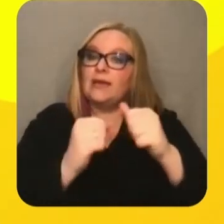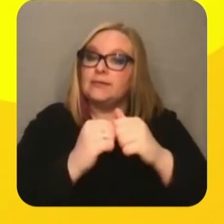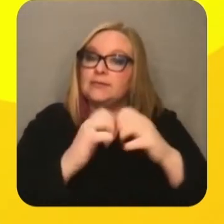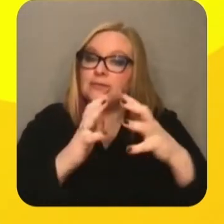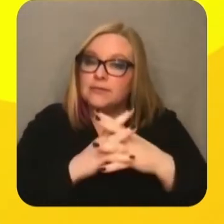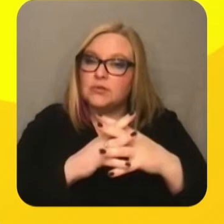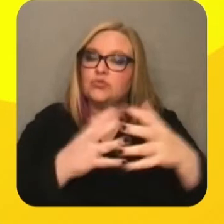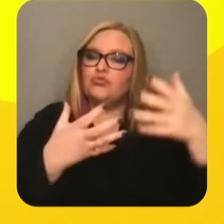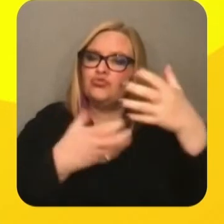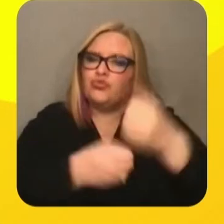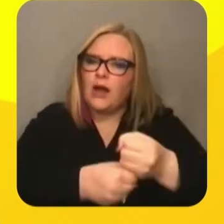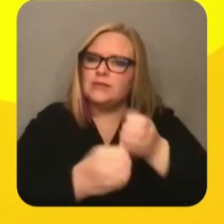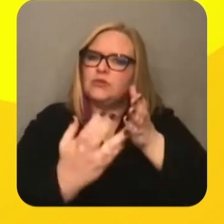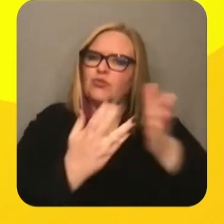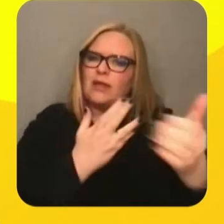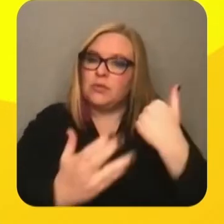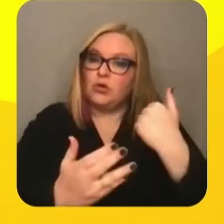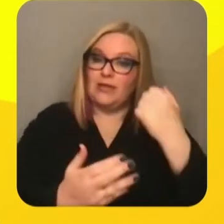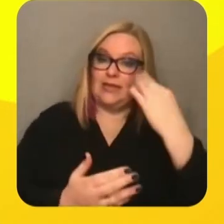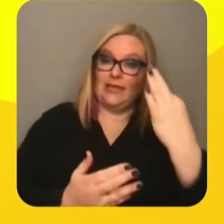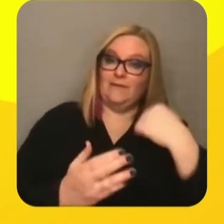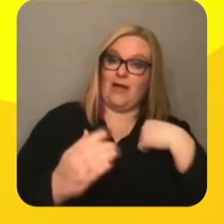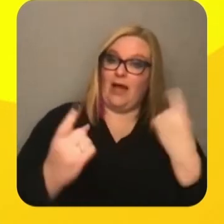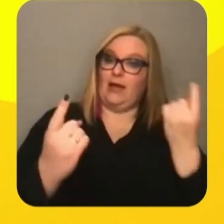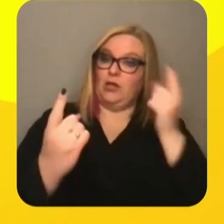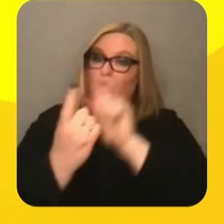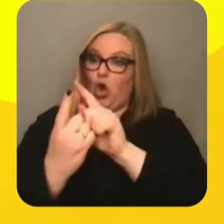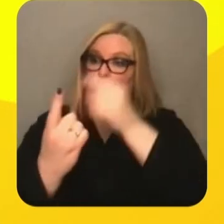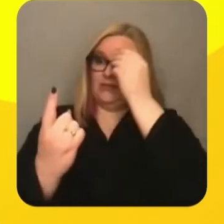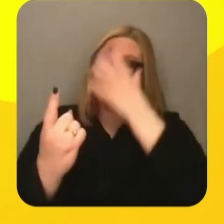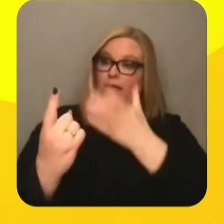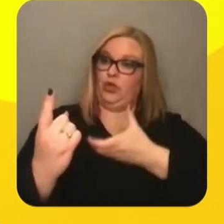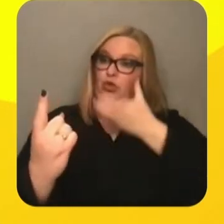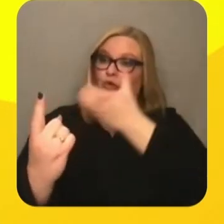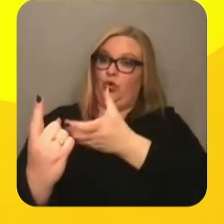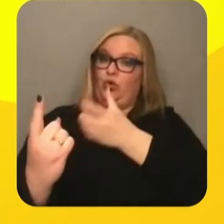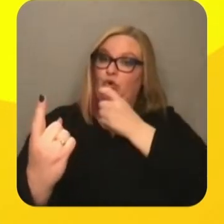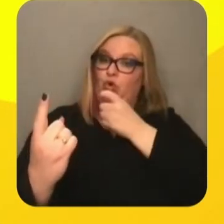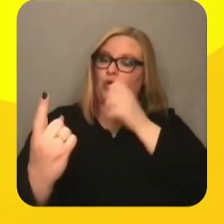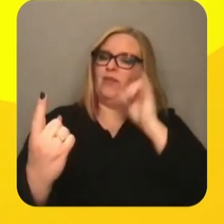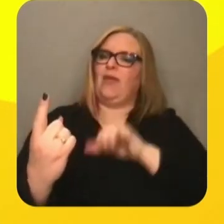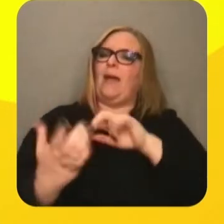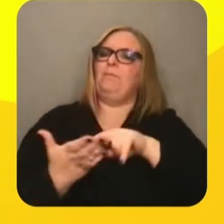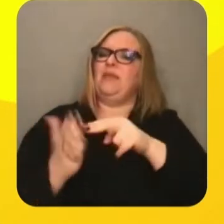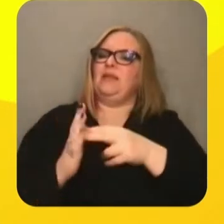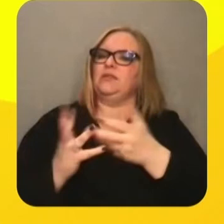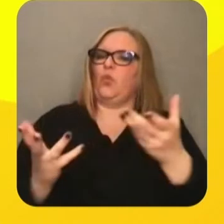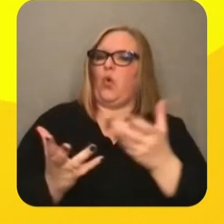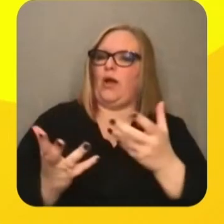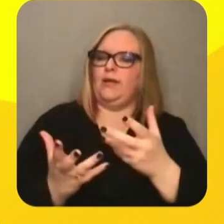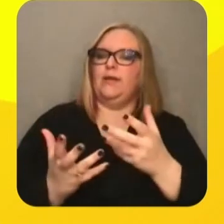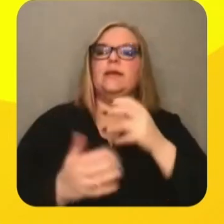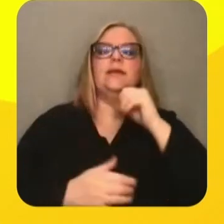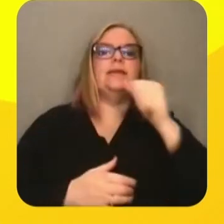Well, when I go here and tell you who I am. Here's what that means. And it's not that this person in this role decided